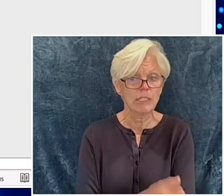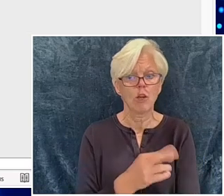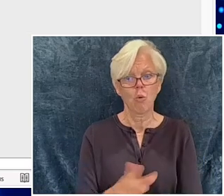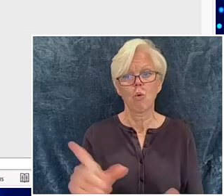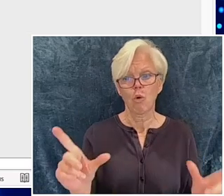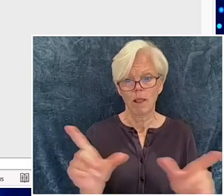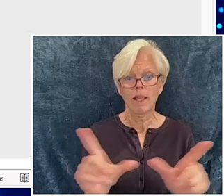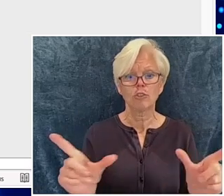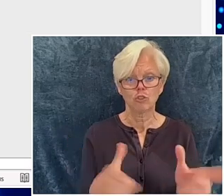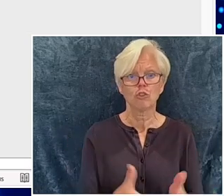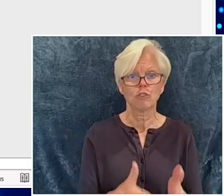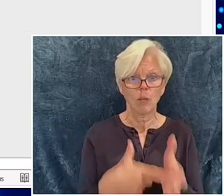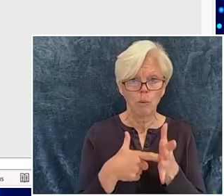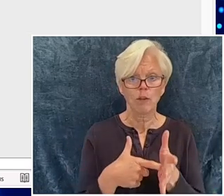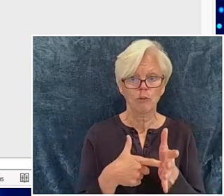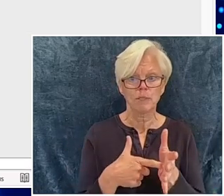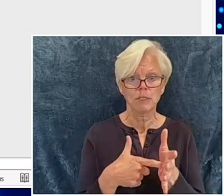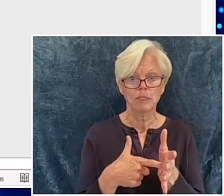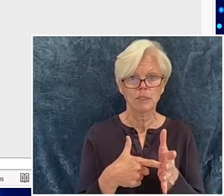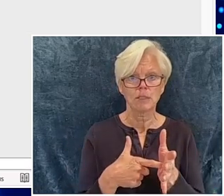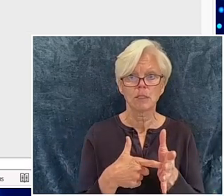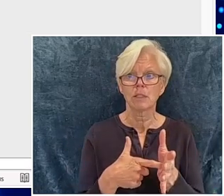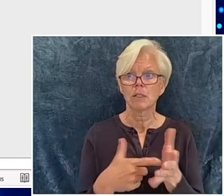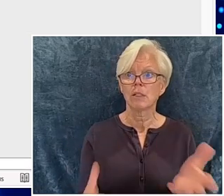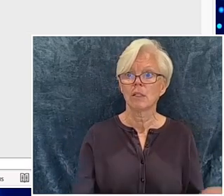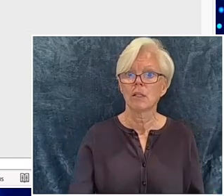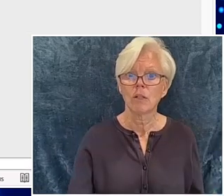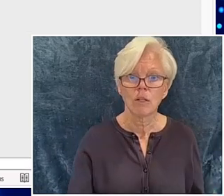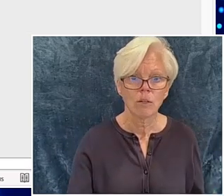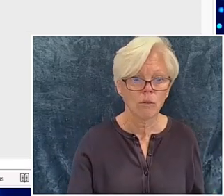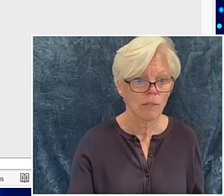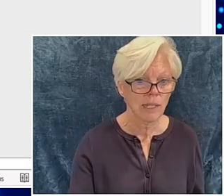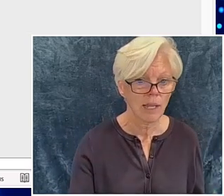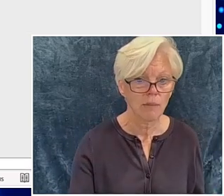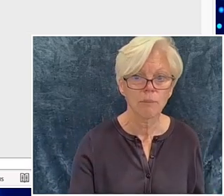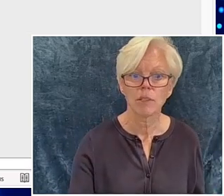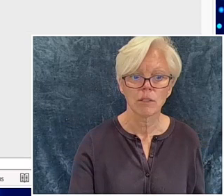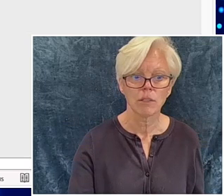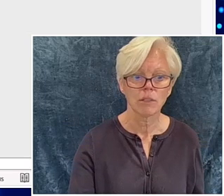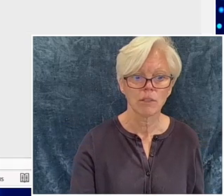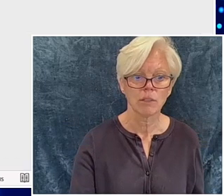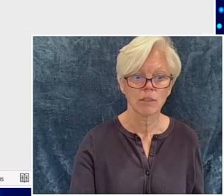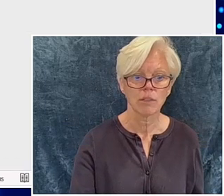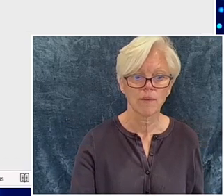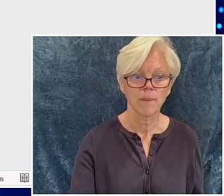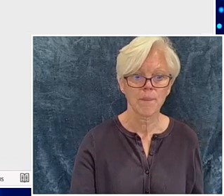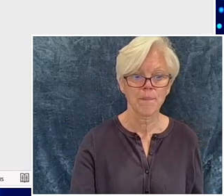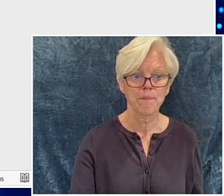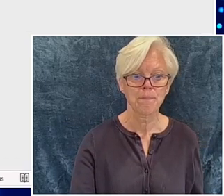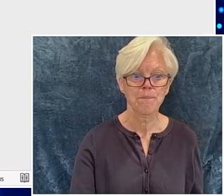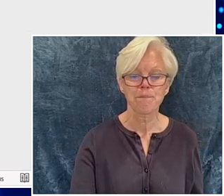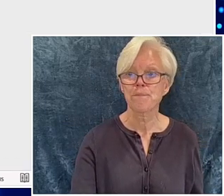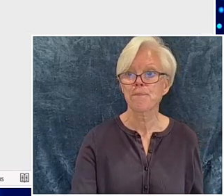determine which things are appropriate to require for schools that are offering distance education.